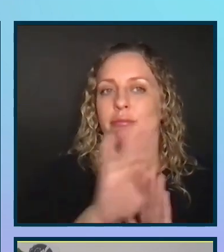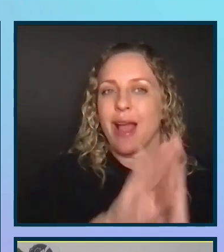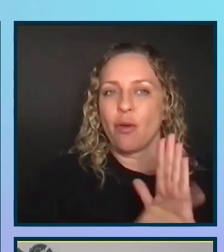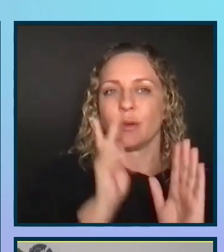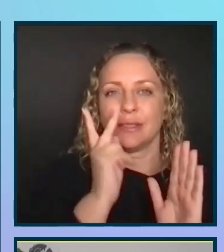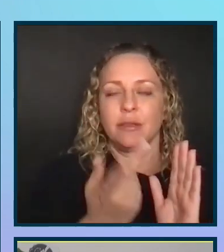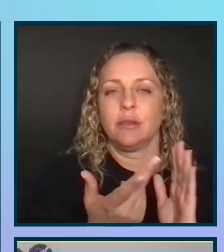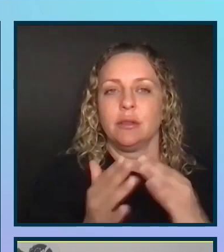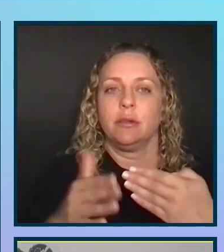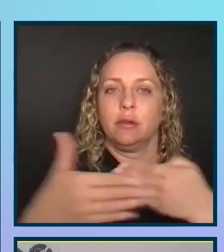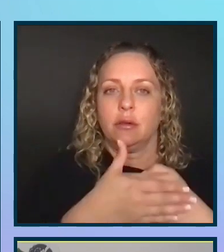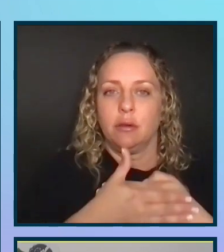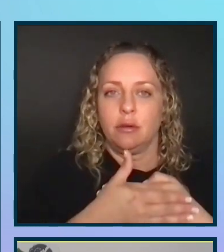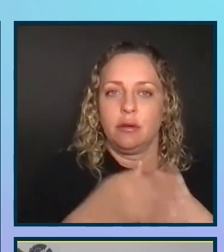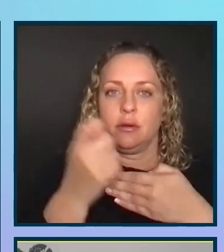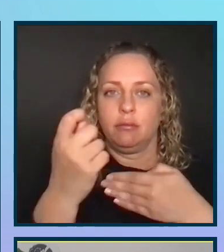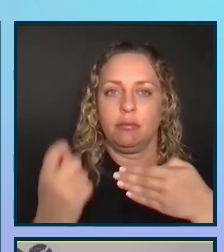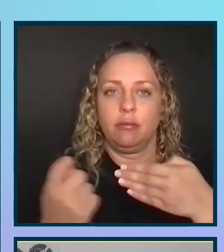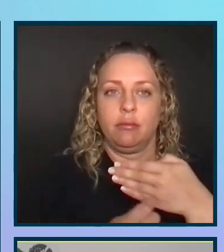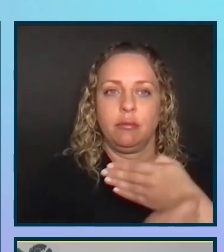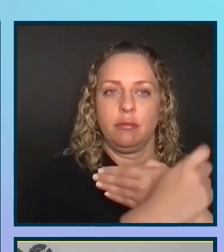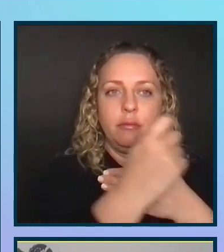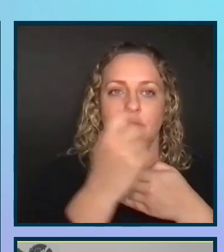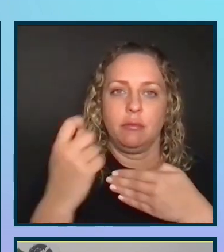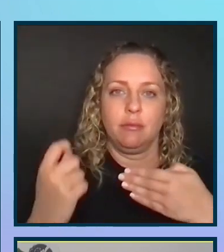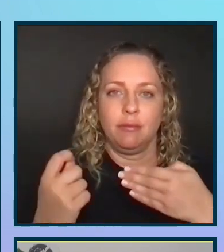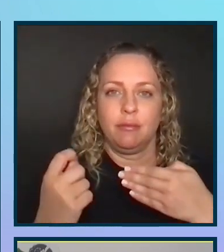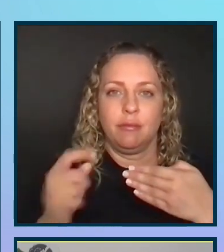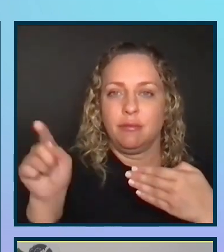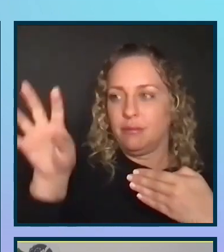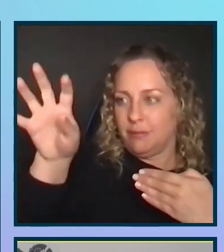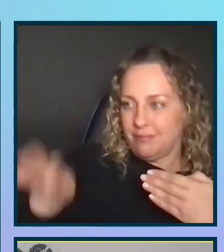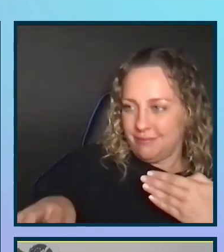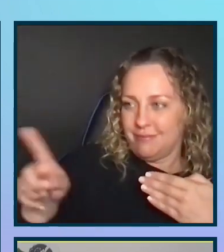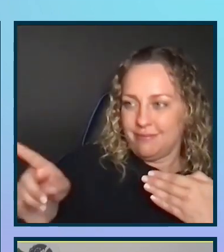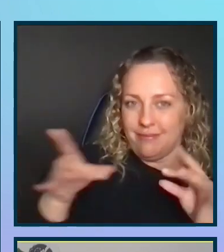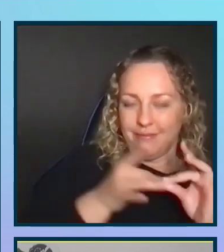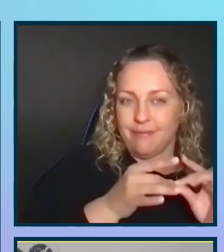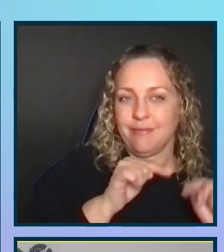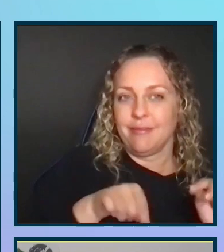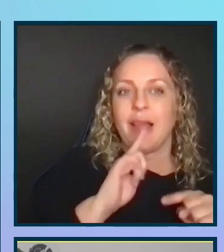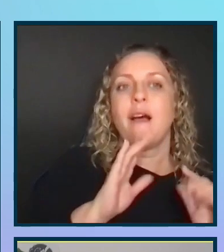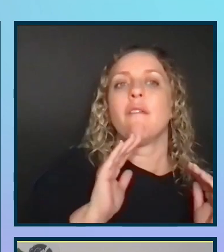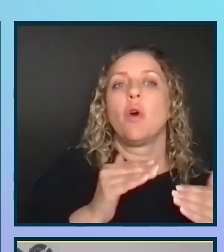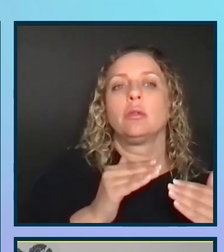you have small little annotation with the corresponding documentation and their focus order on the whole page,